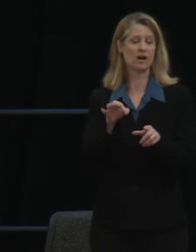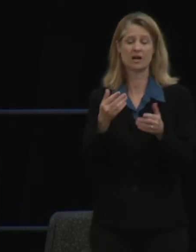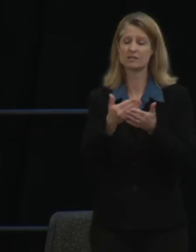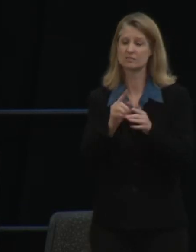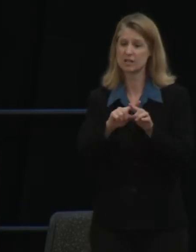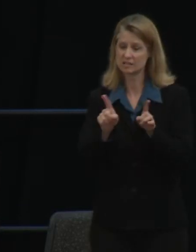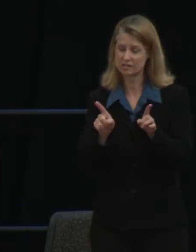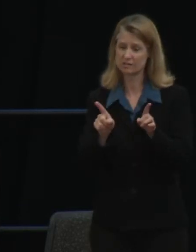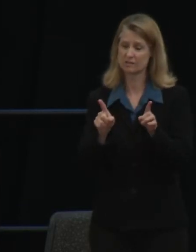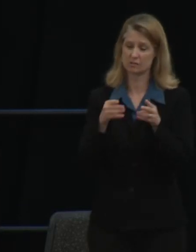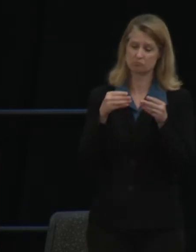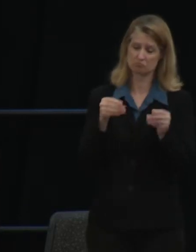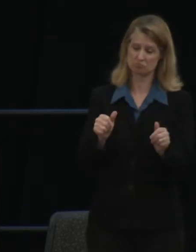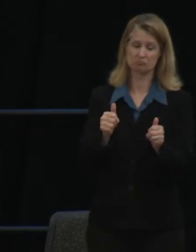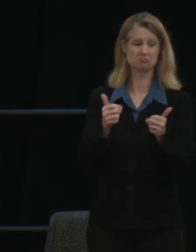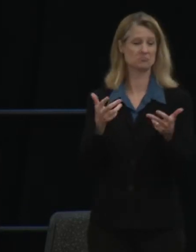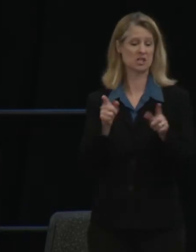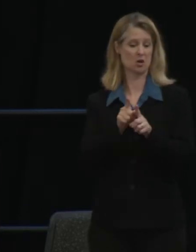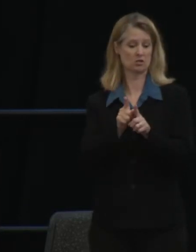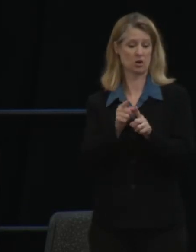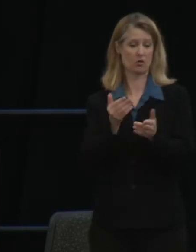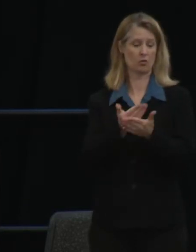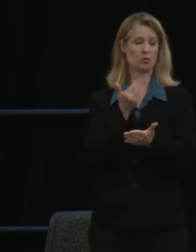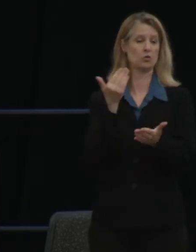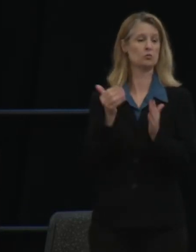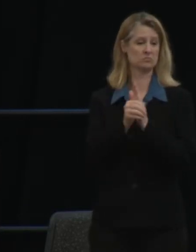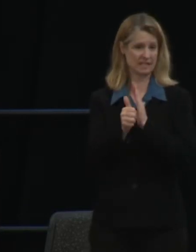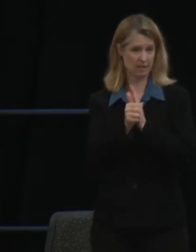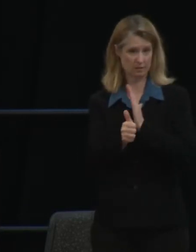And through a skill set that emphasizes